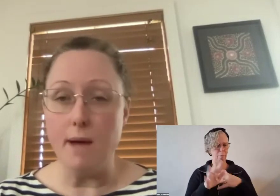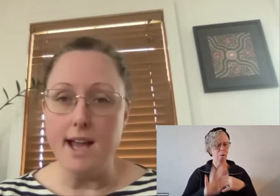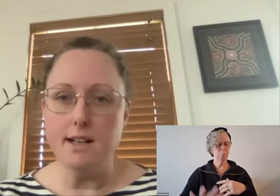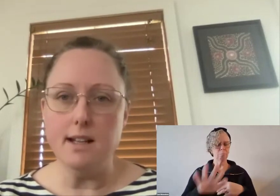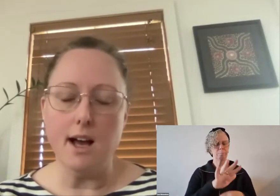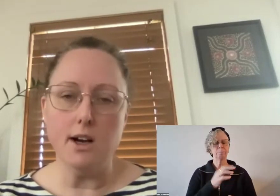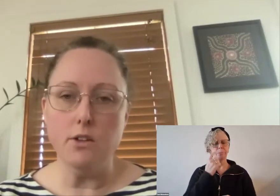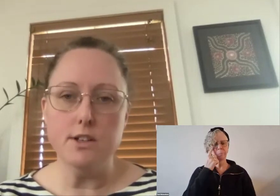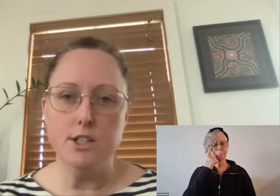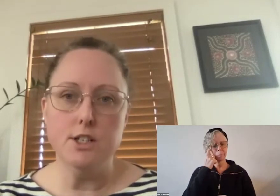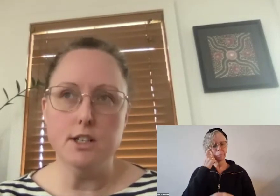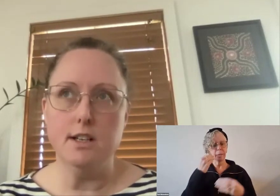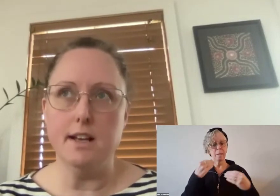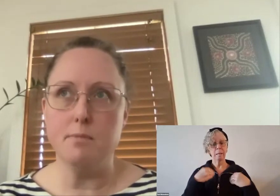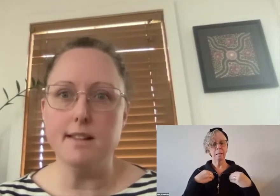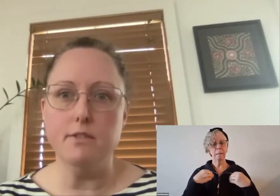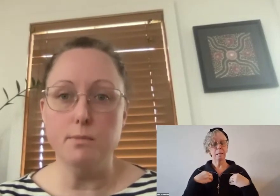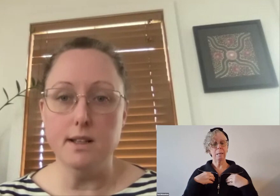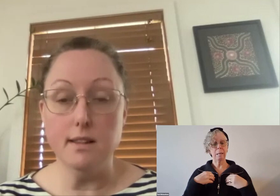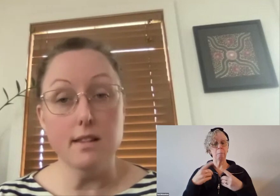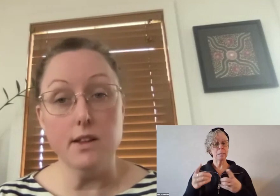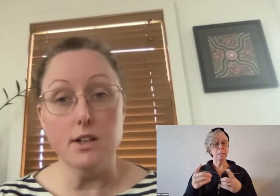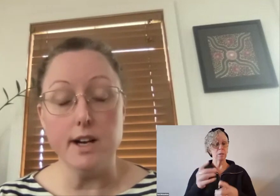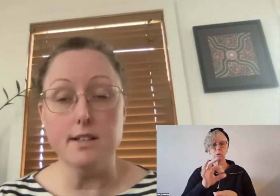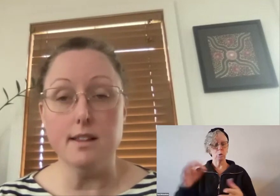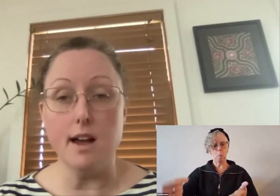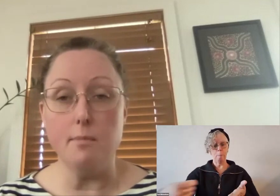Our Constitution expressly forbids that directors are paid